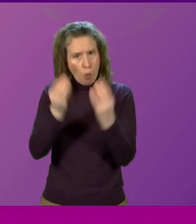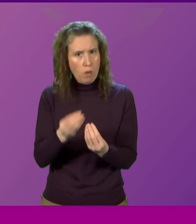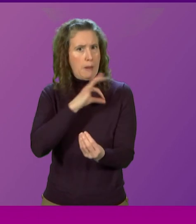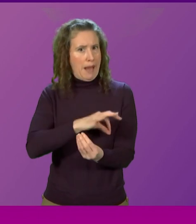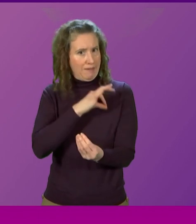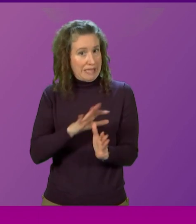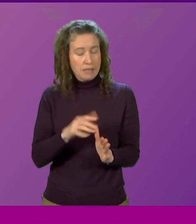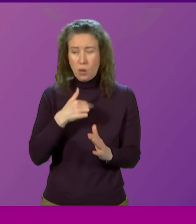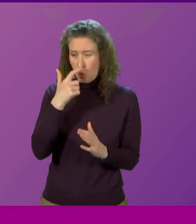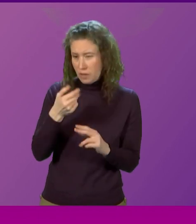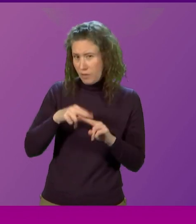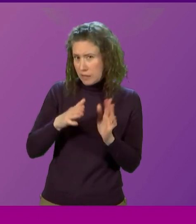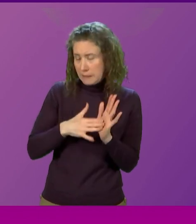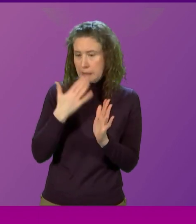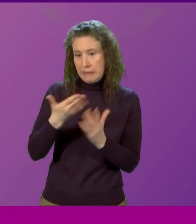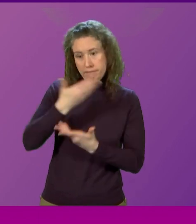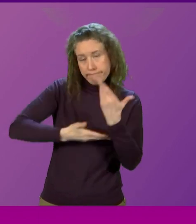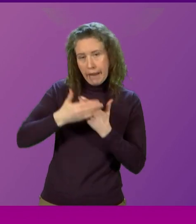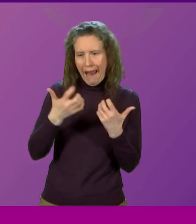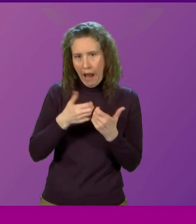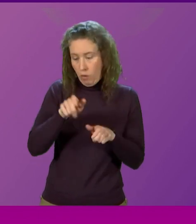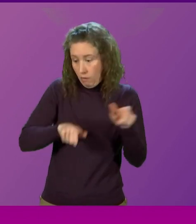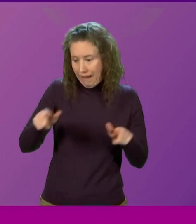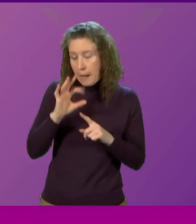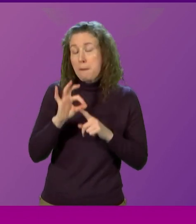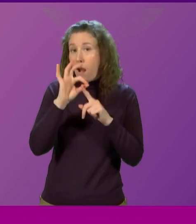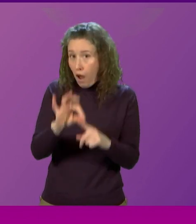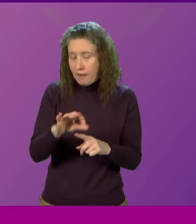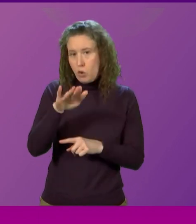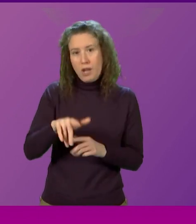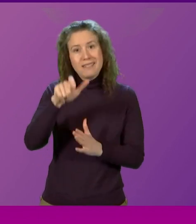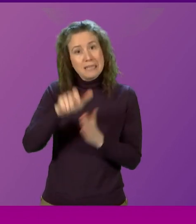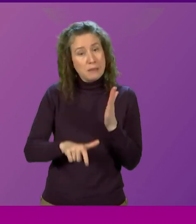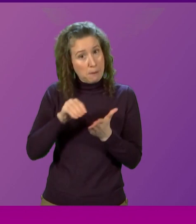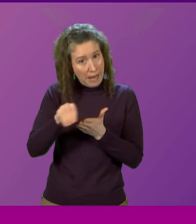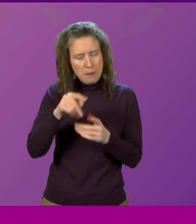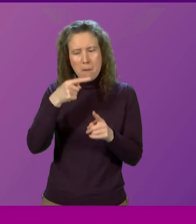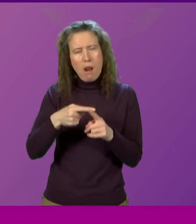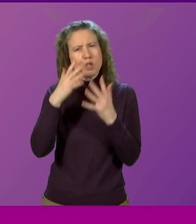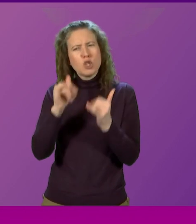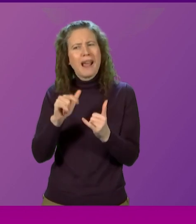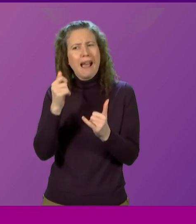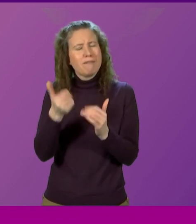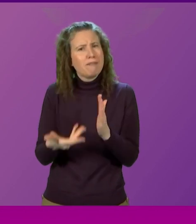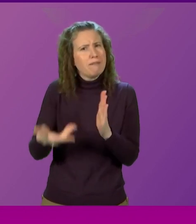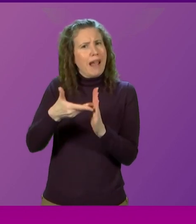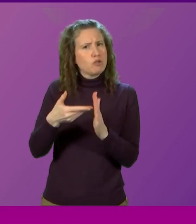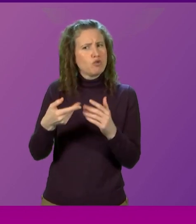Can the First Minister outline how our constituents can apply for the child disability payment and check what extra financial support from the Scottish Government they might be entitled to?